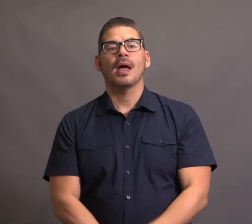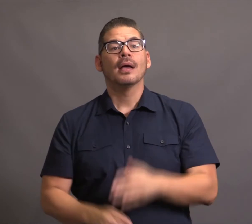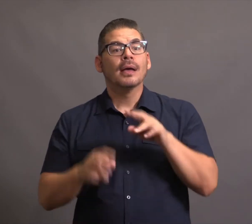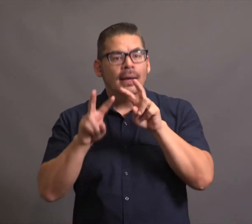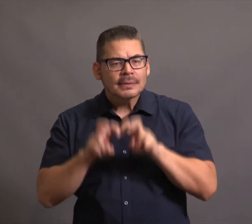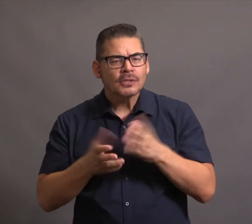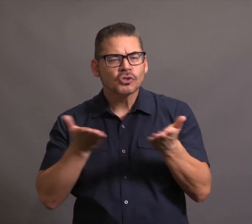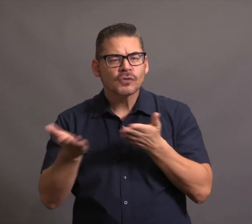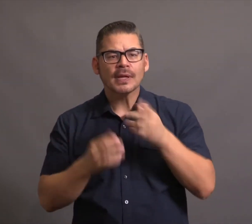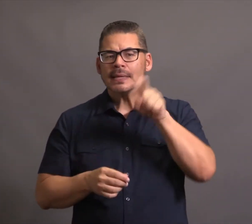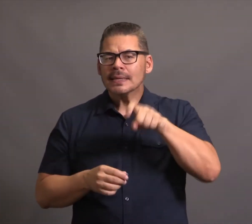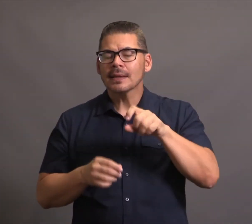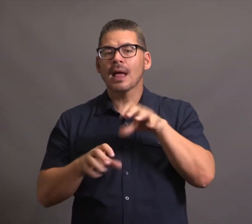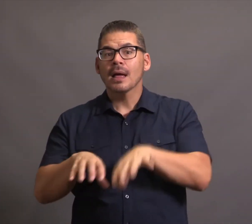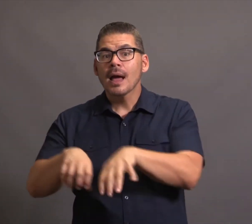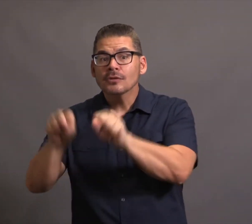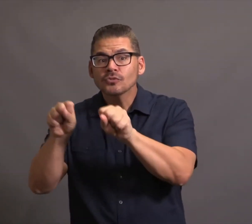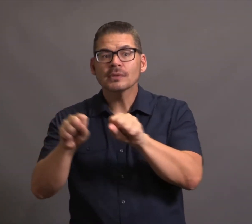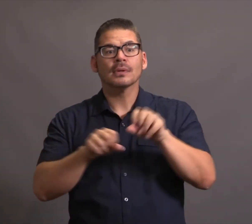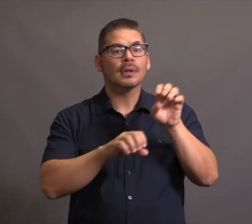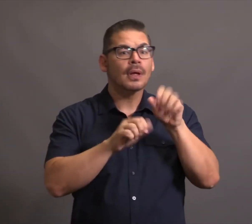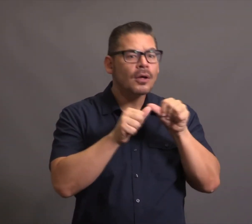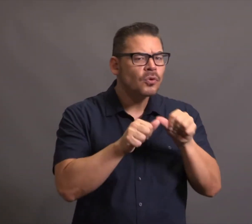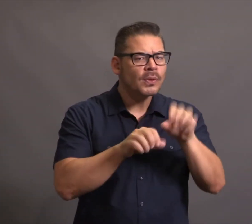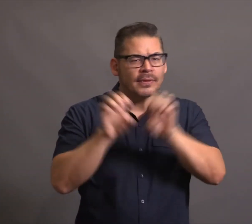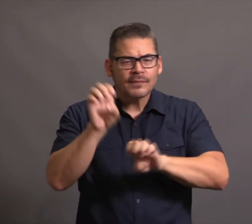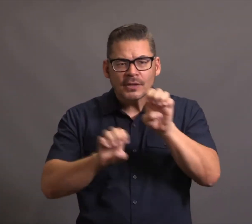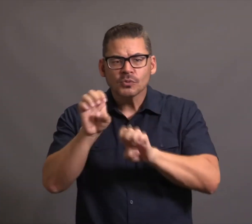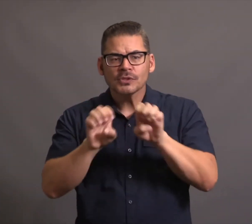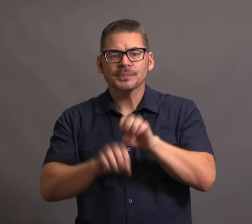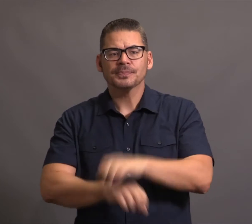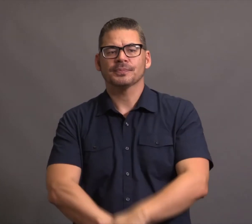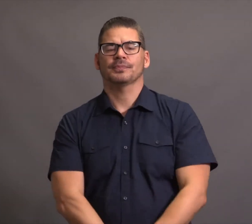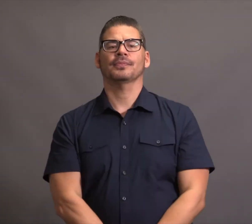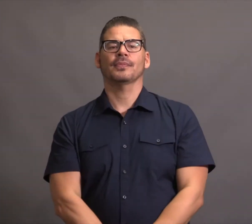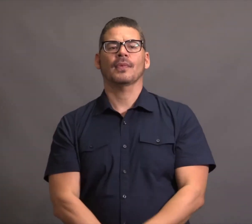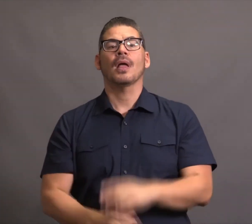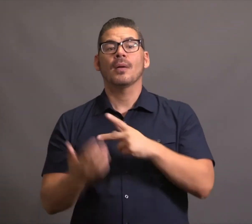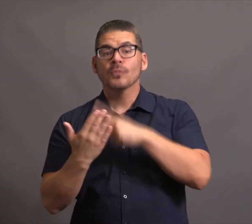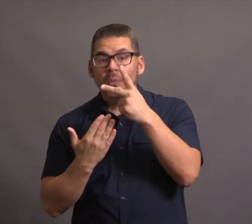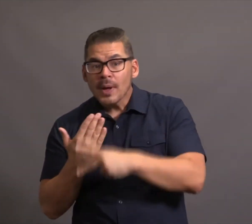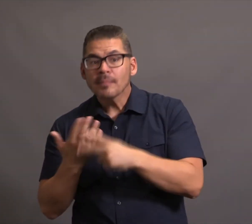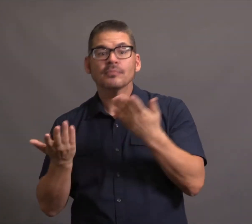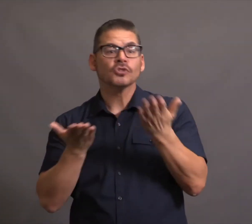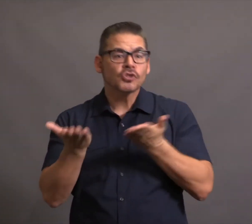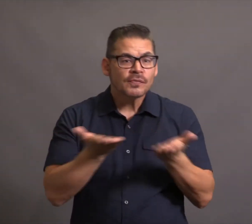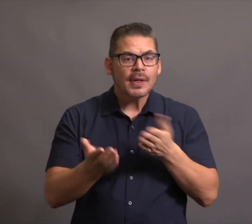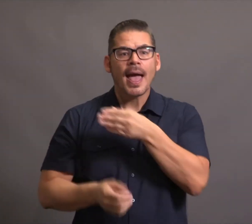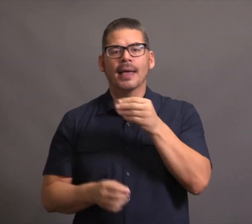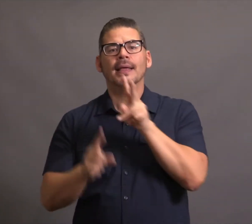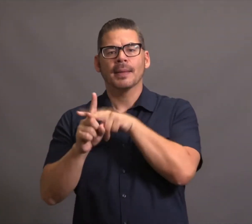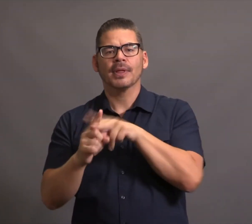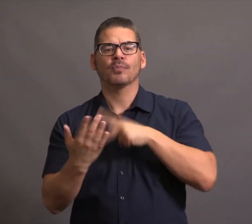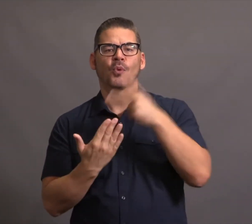Assess services needed, conduct ongoing evaluations of programs and services, and implement programs.